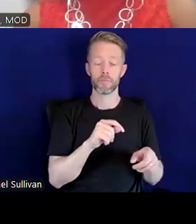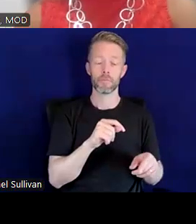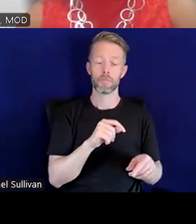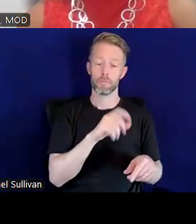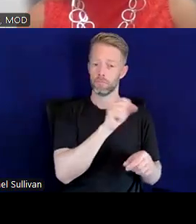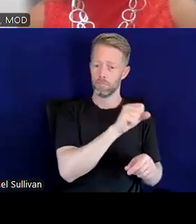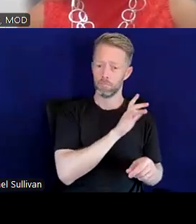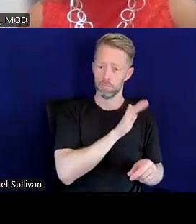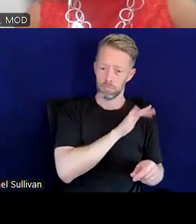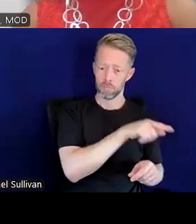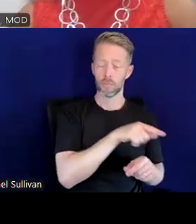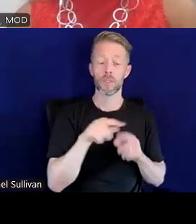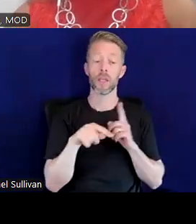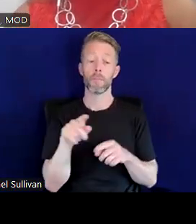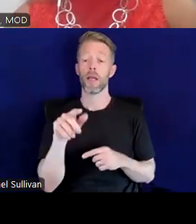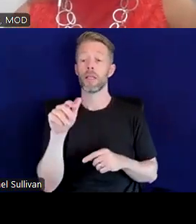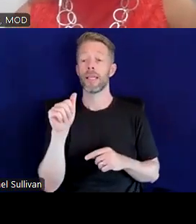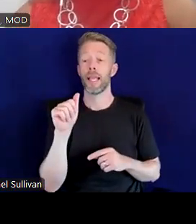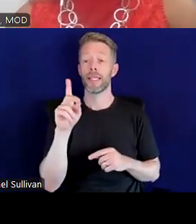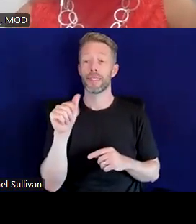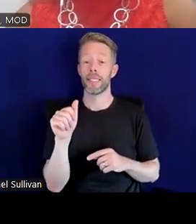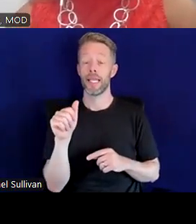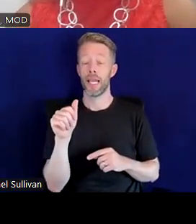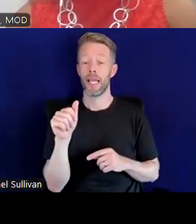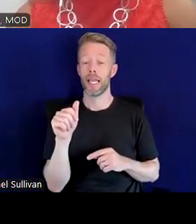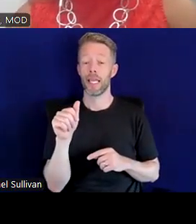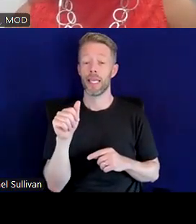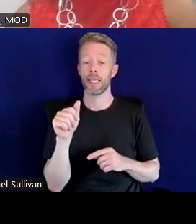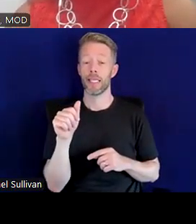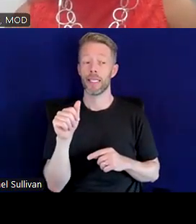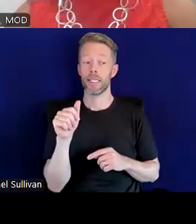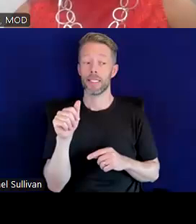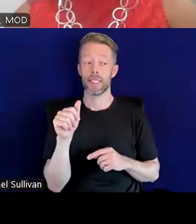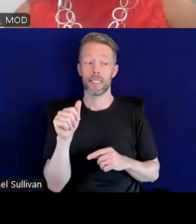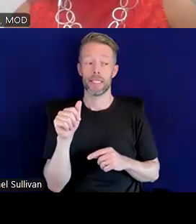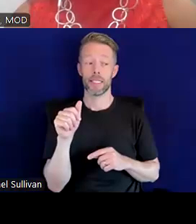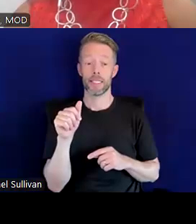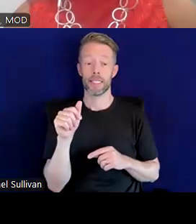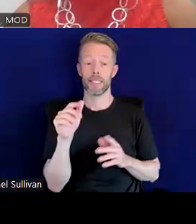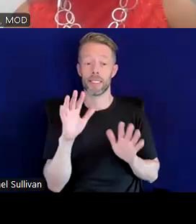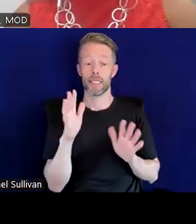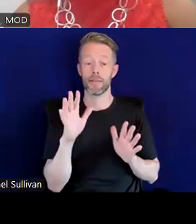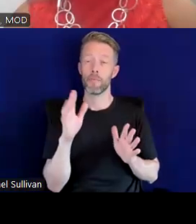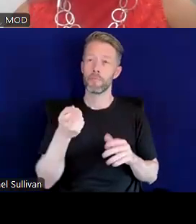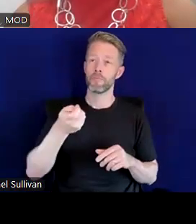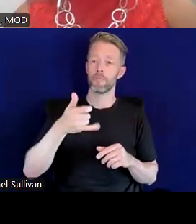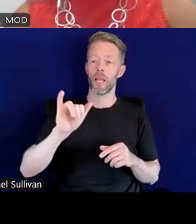what ADA also does is in some ways it's almost a